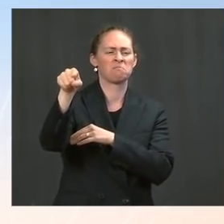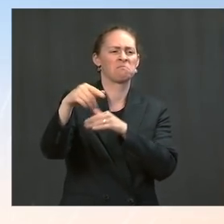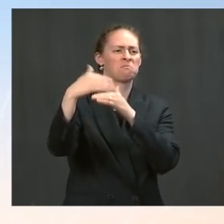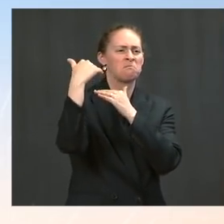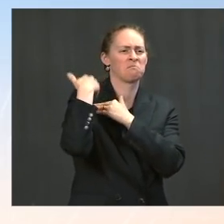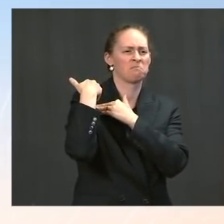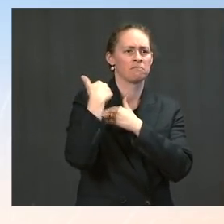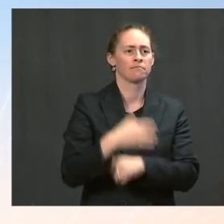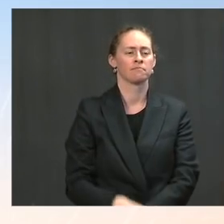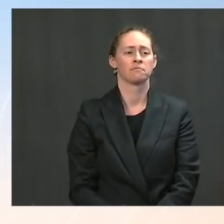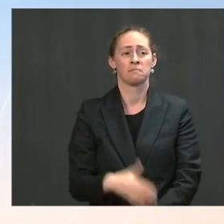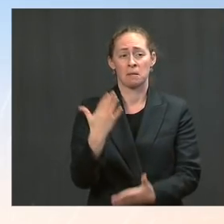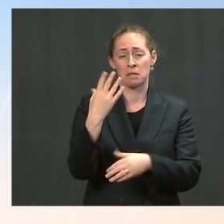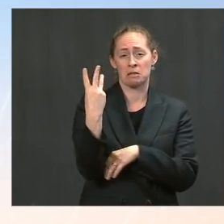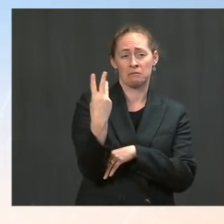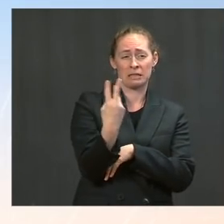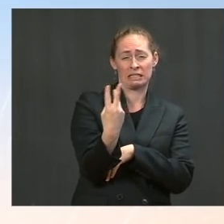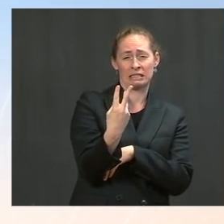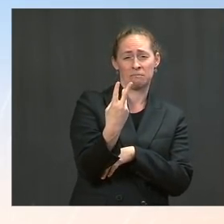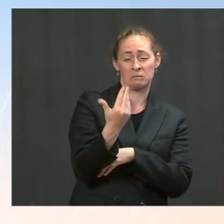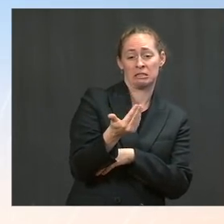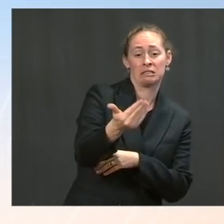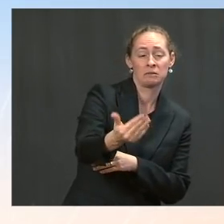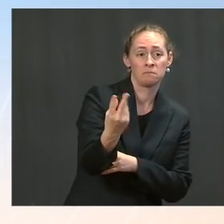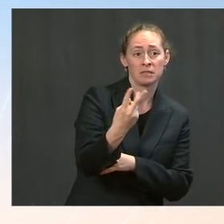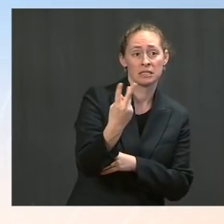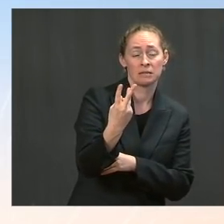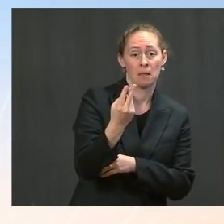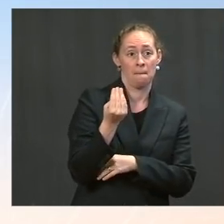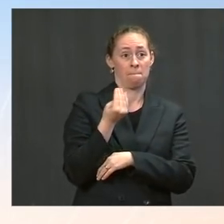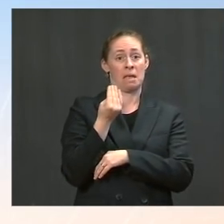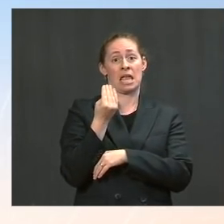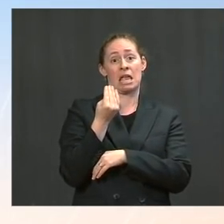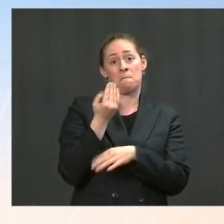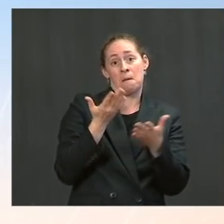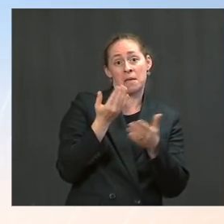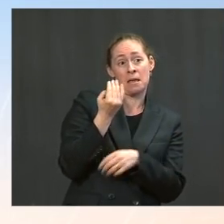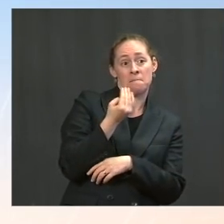before Monday for more information to become available. We'll see what is known.